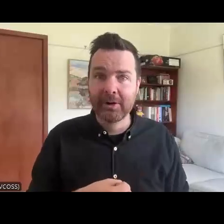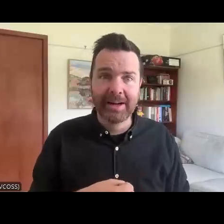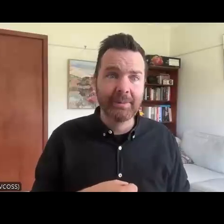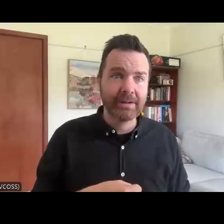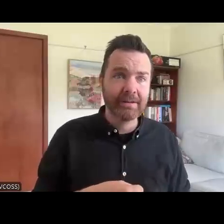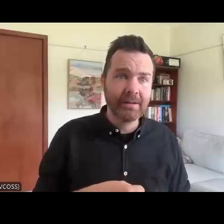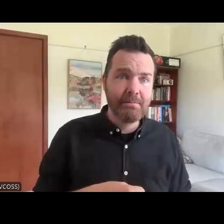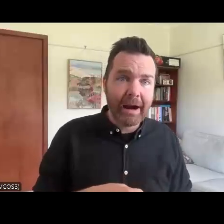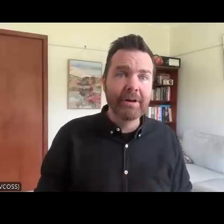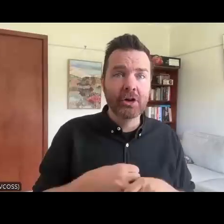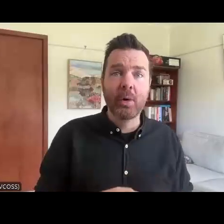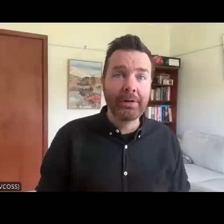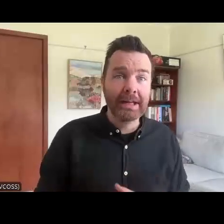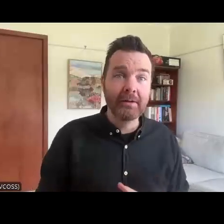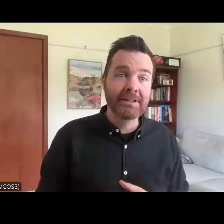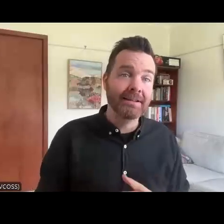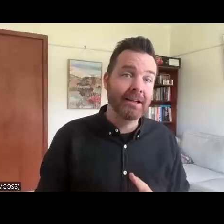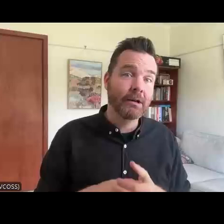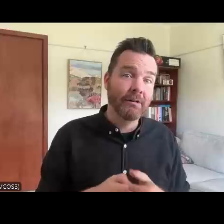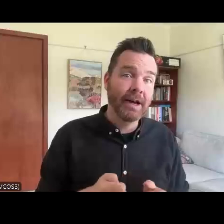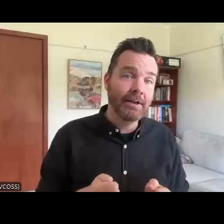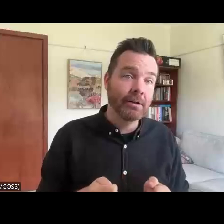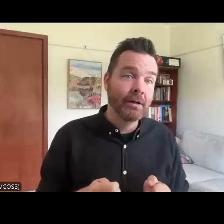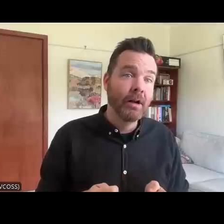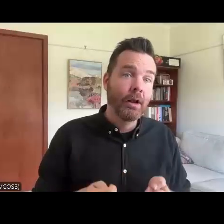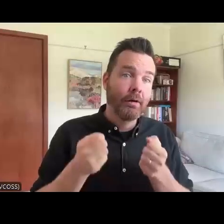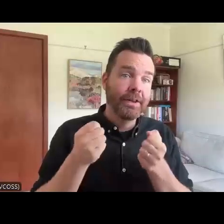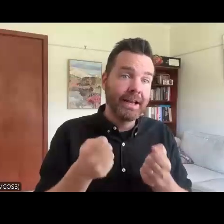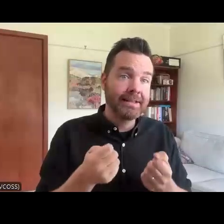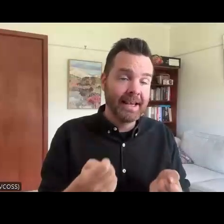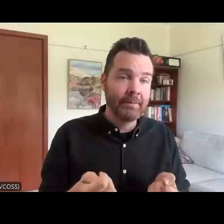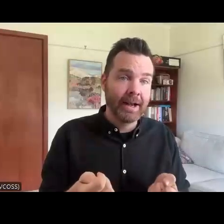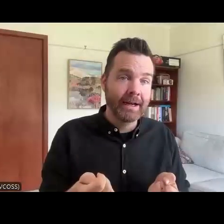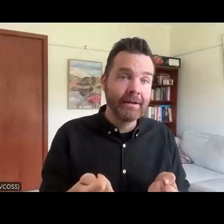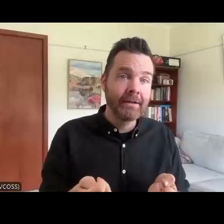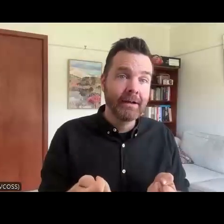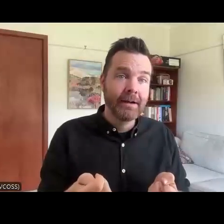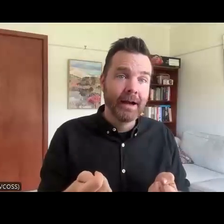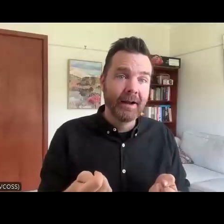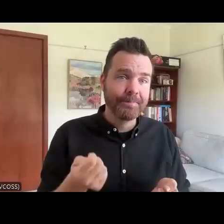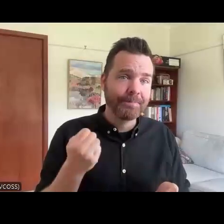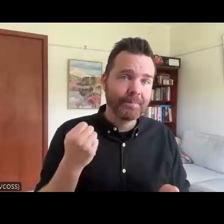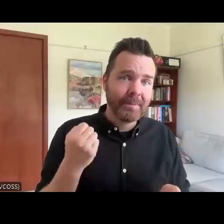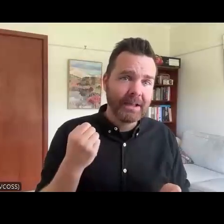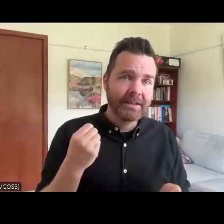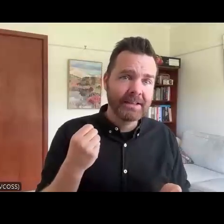talking about now, but marriage equality was actually a creation of the yes campaign to